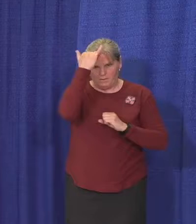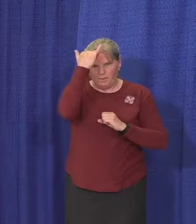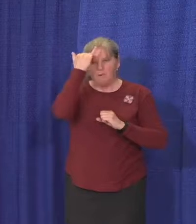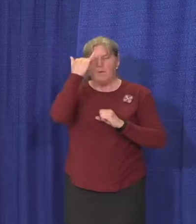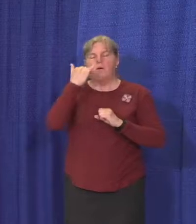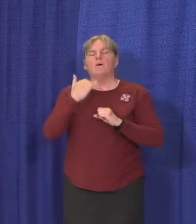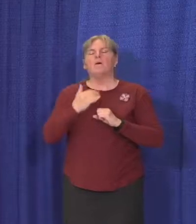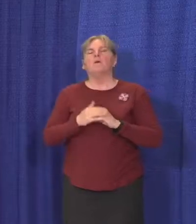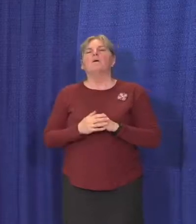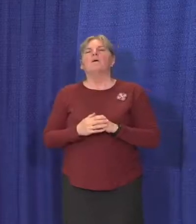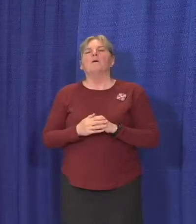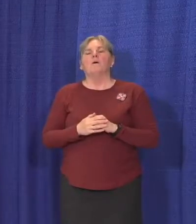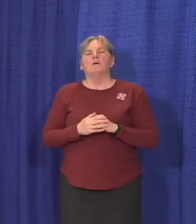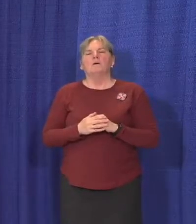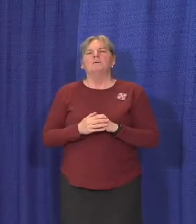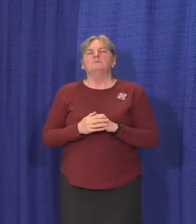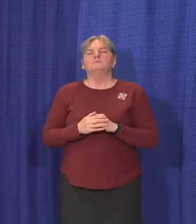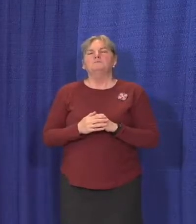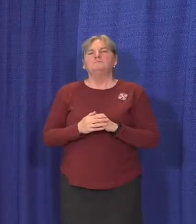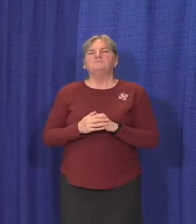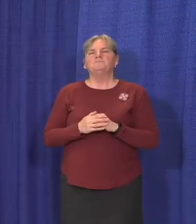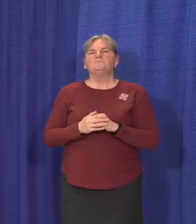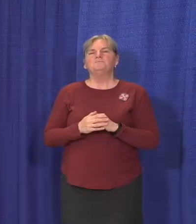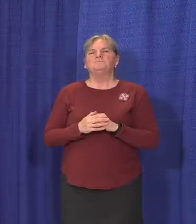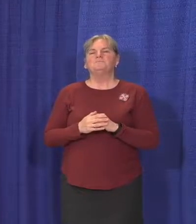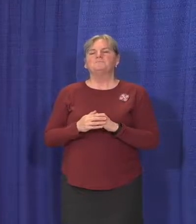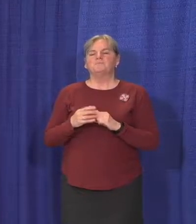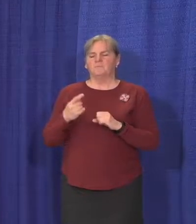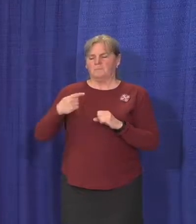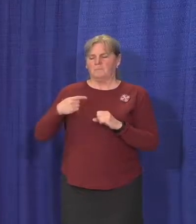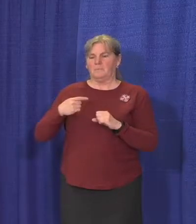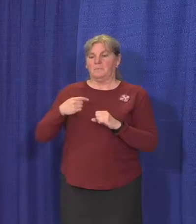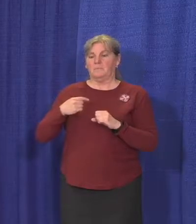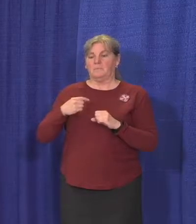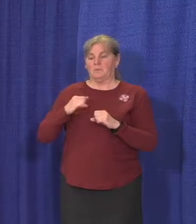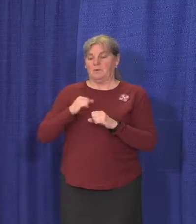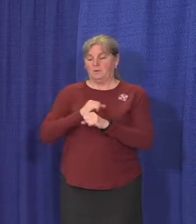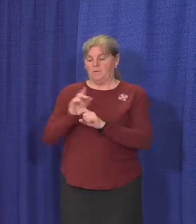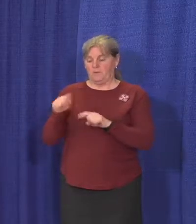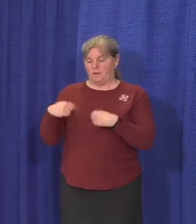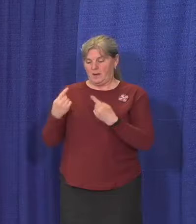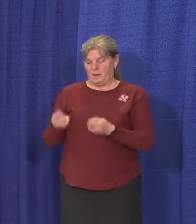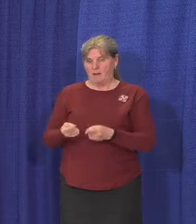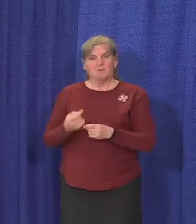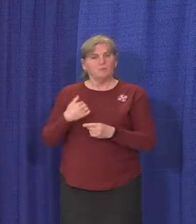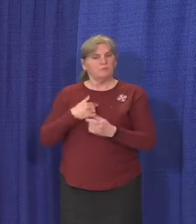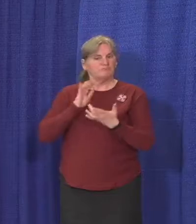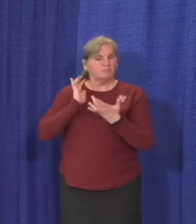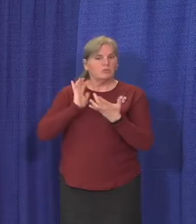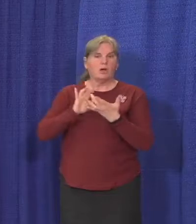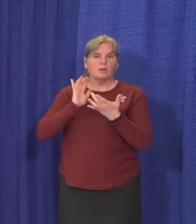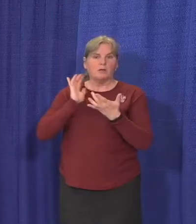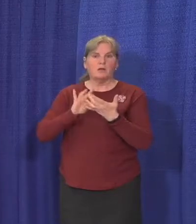seems like forever we have been